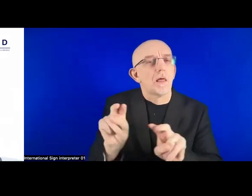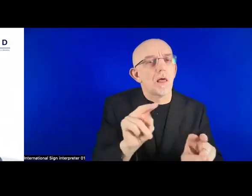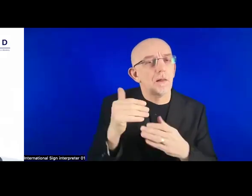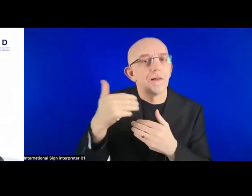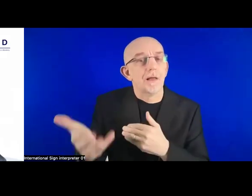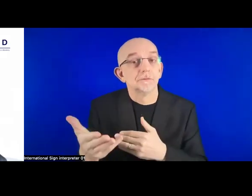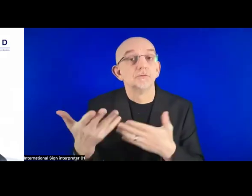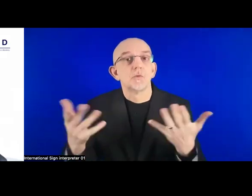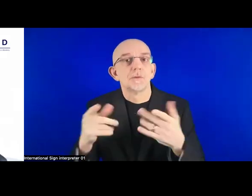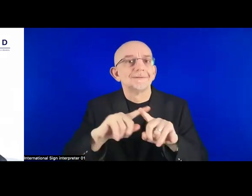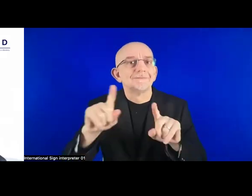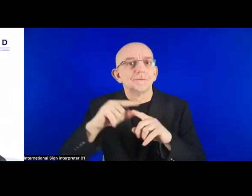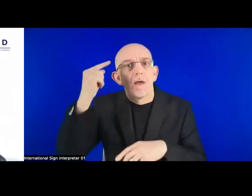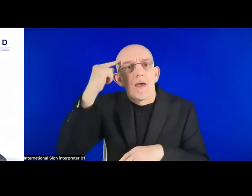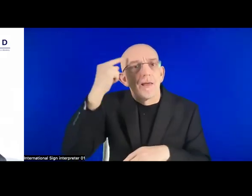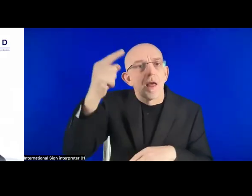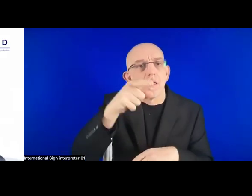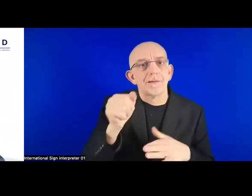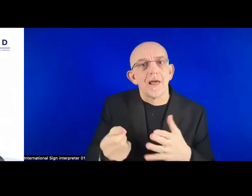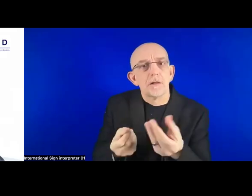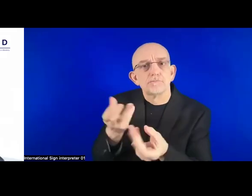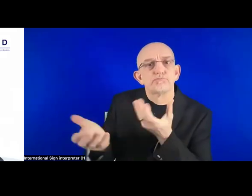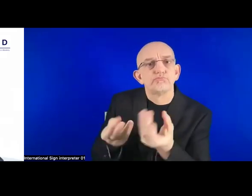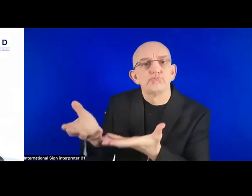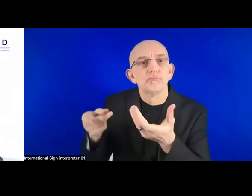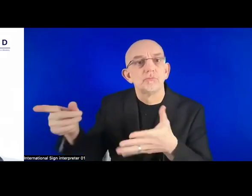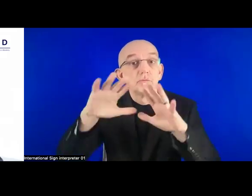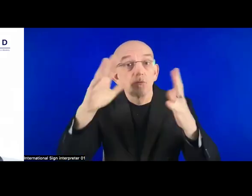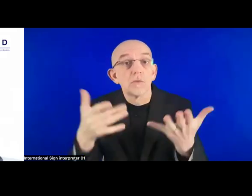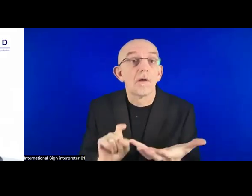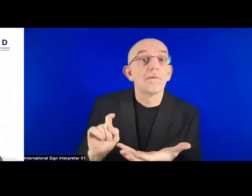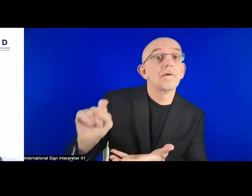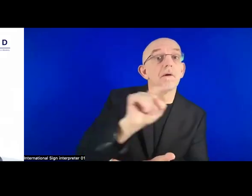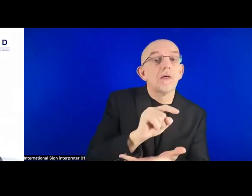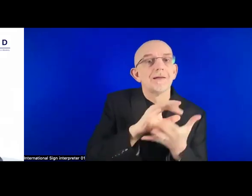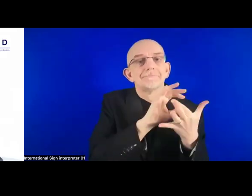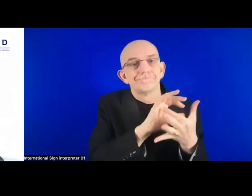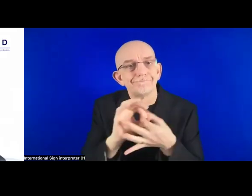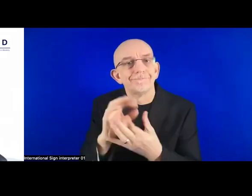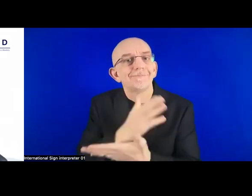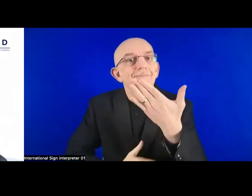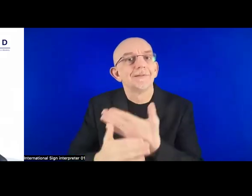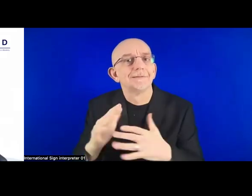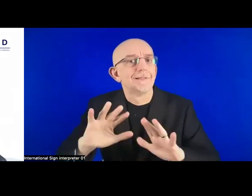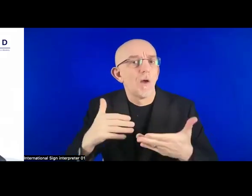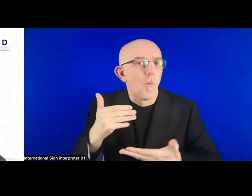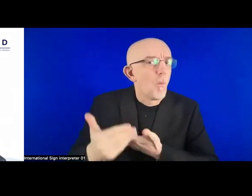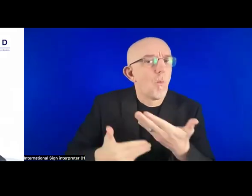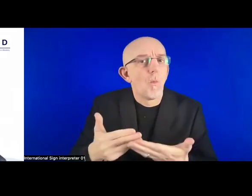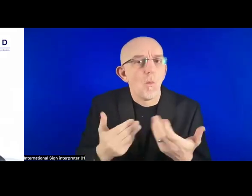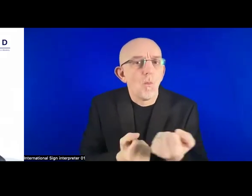climate justice, reproductive freedom, armed conflict, apartheid and genocide,